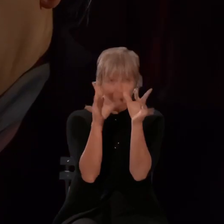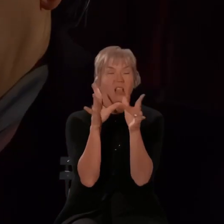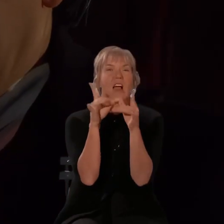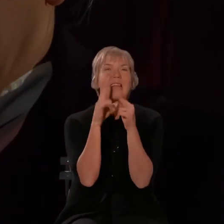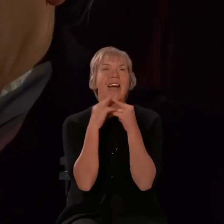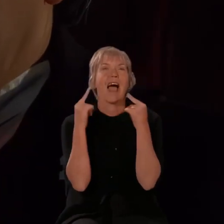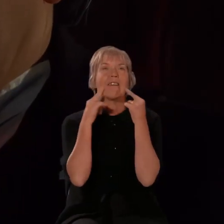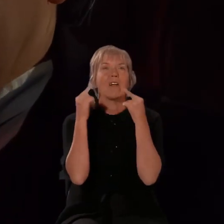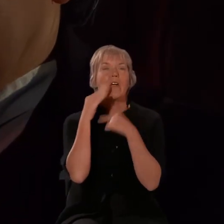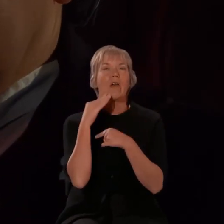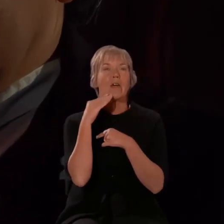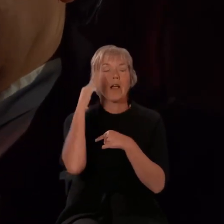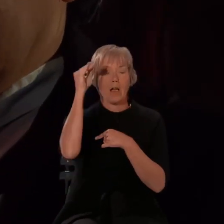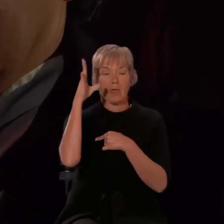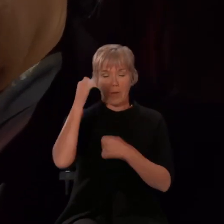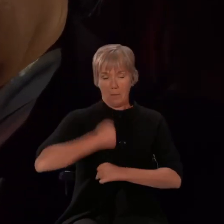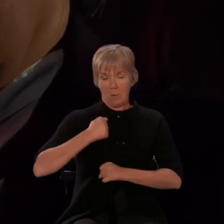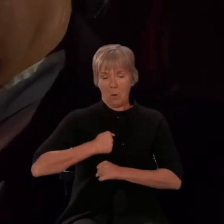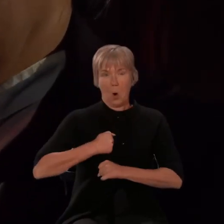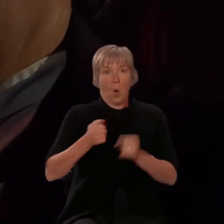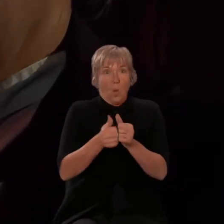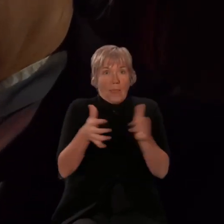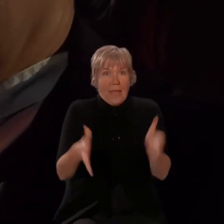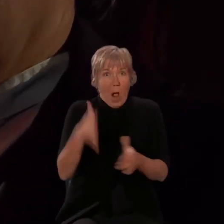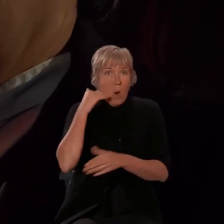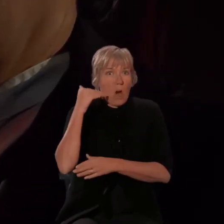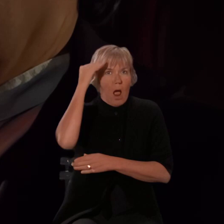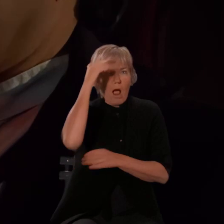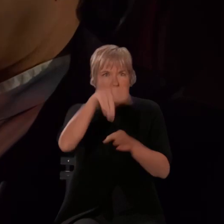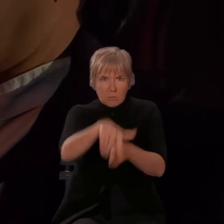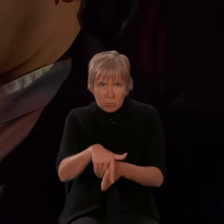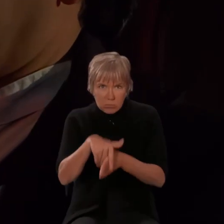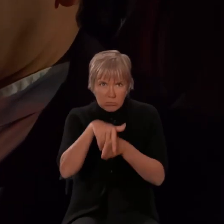The headless horsemen rides tonight, the minister of death.